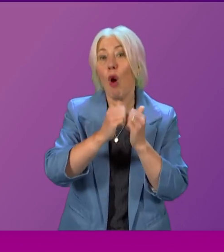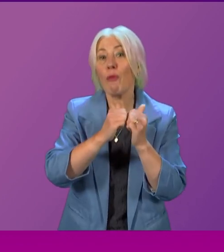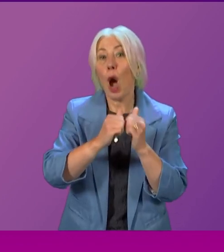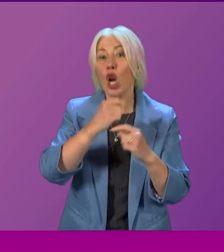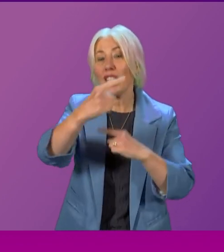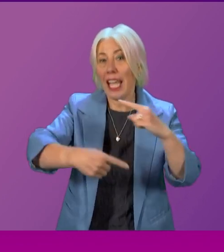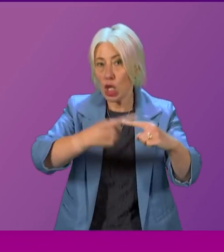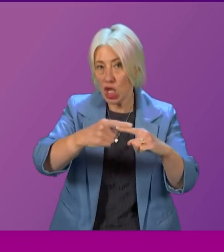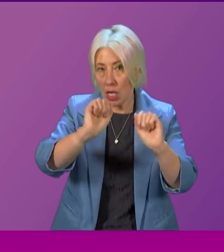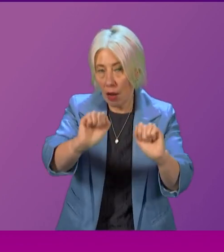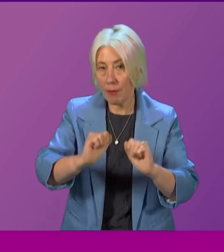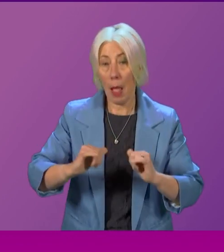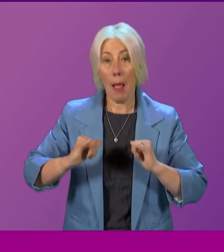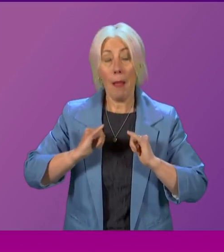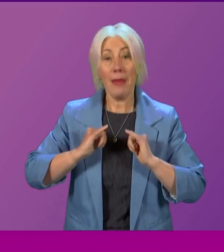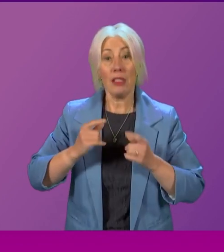The Minister for Public Health, Women’s Health and Sport will meet key stakeholders,